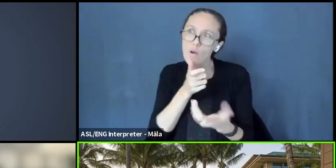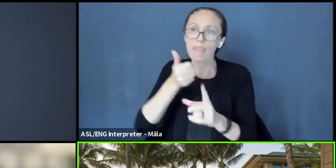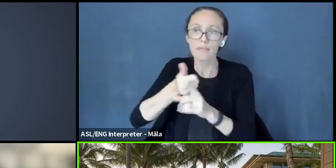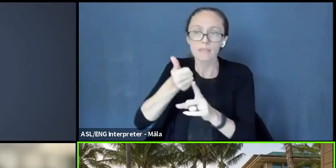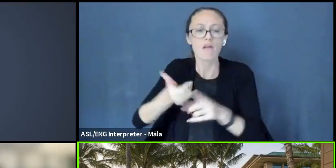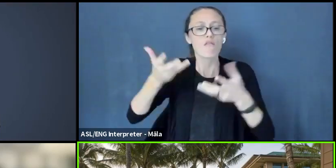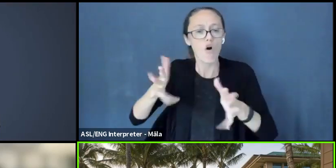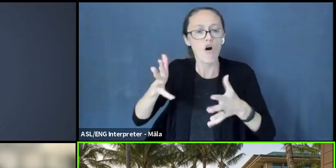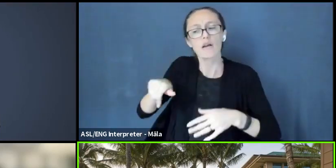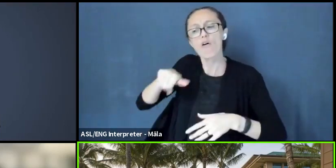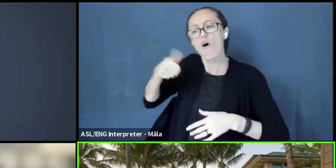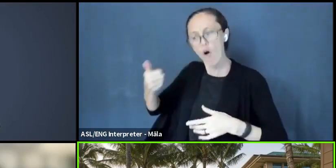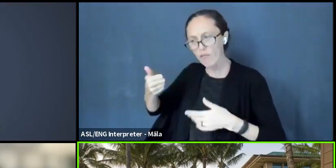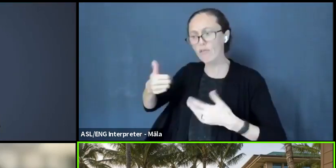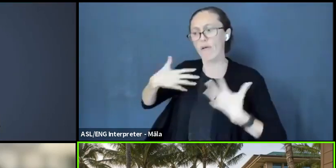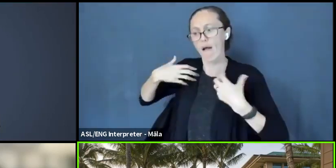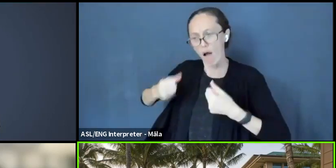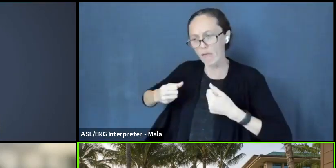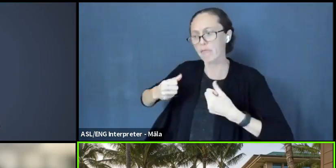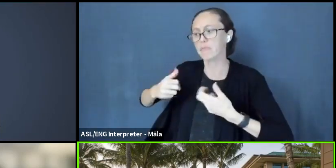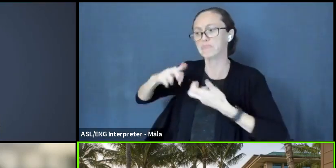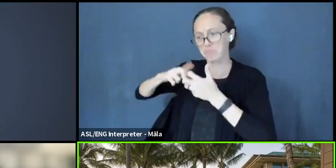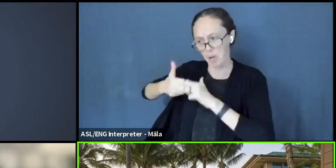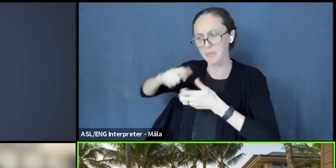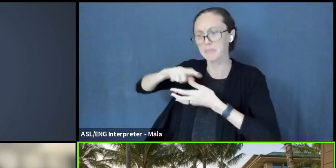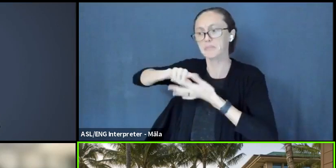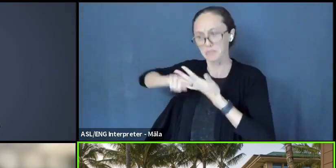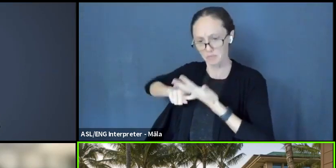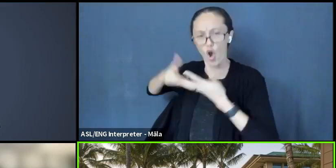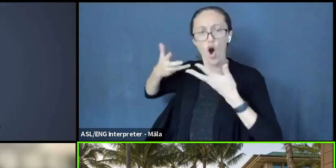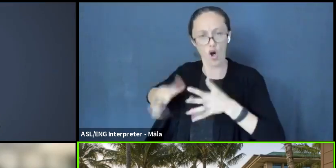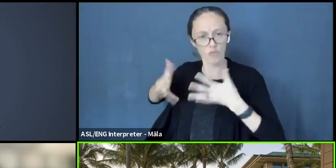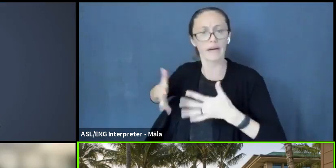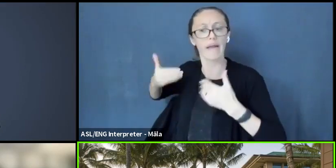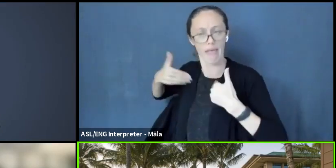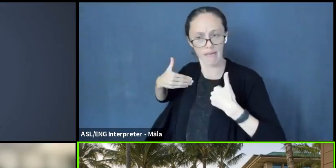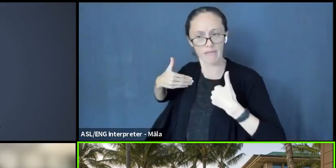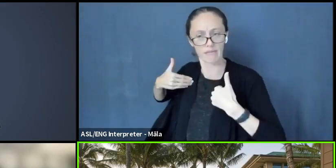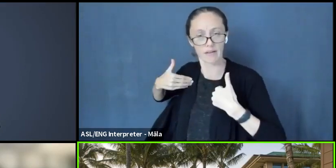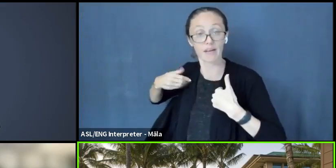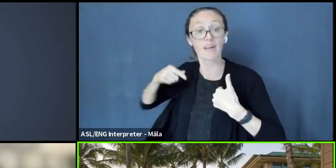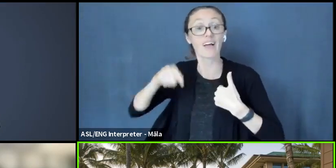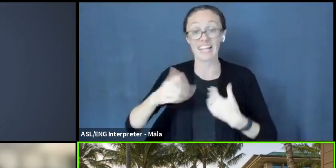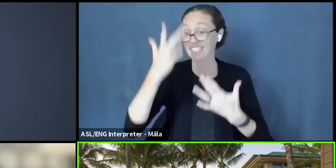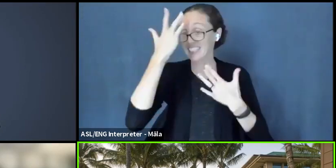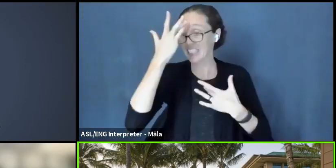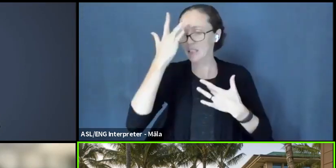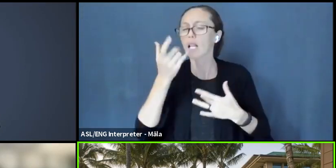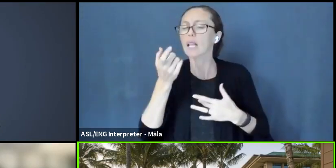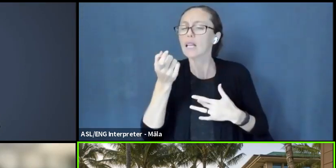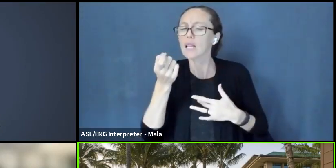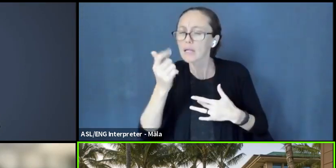conditions disease, does seem to a little bit different.